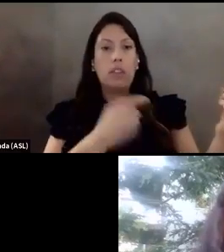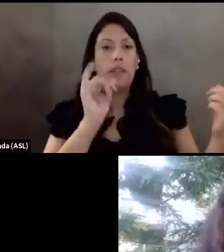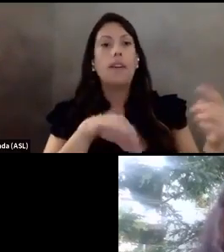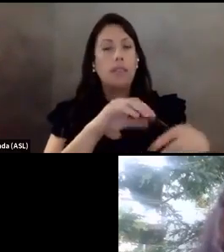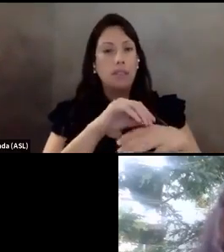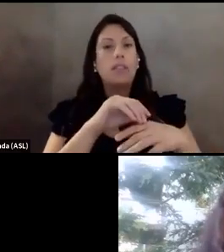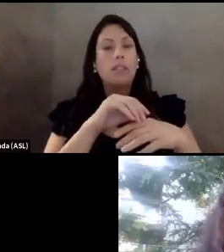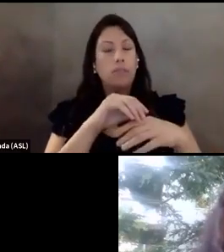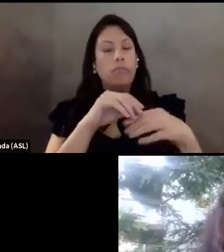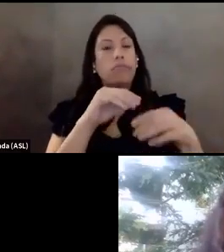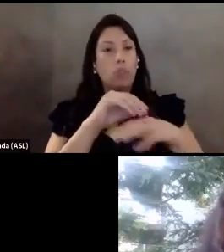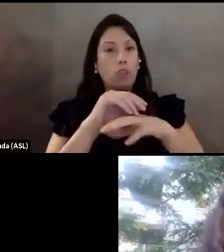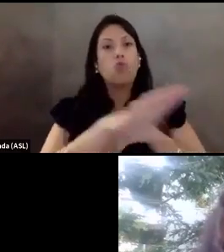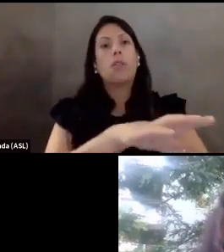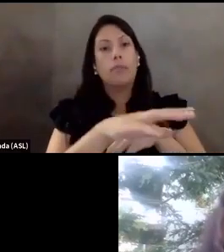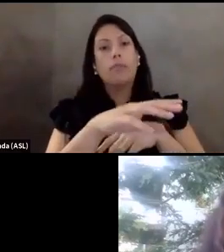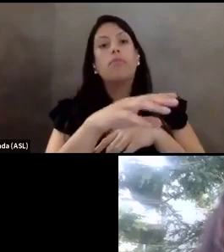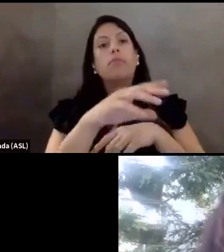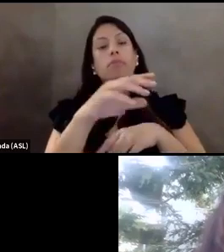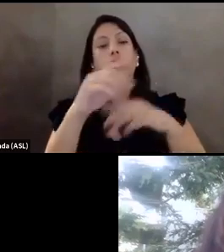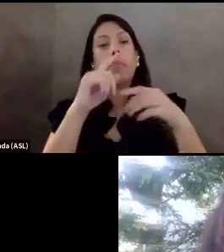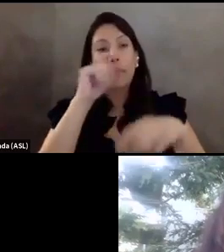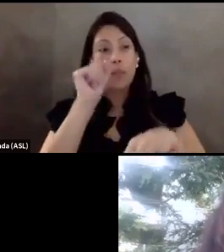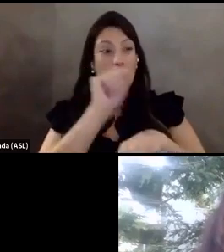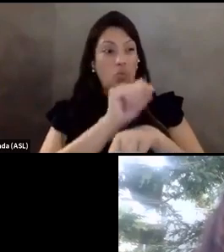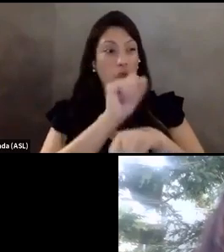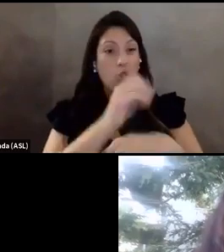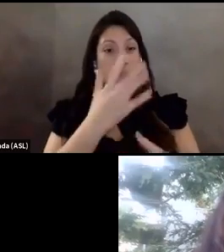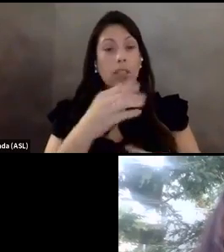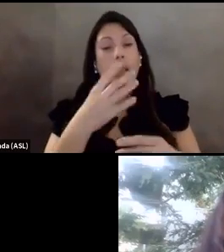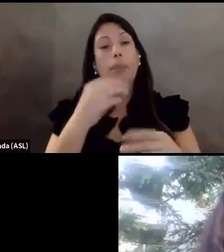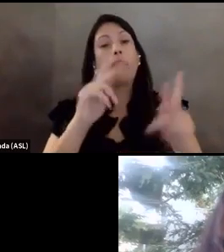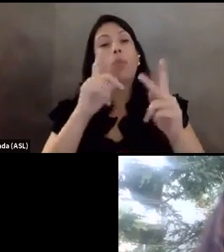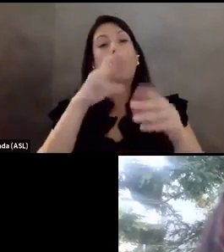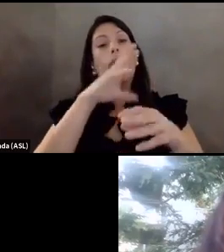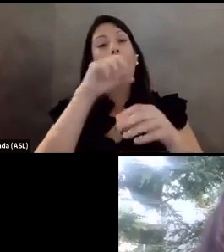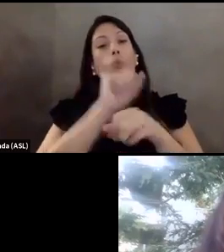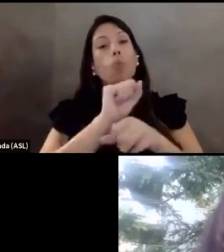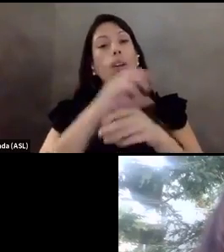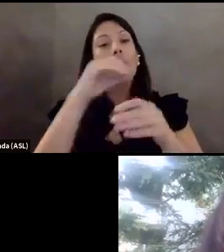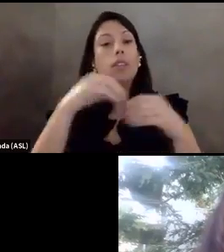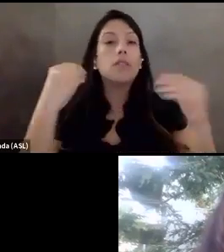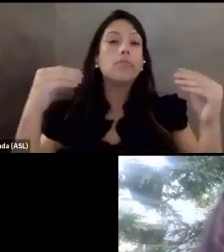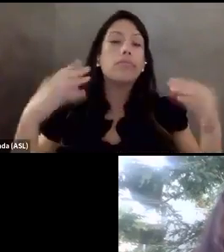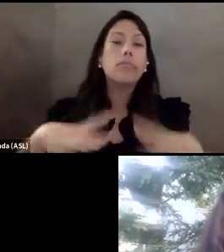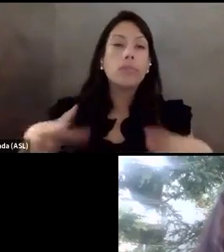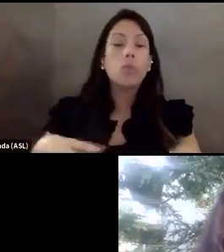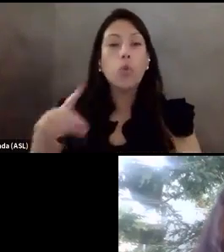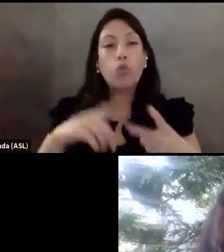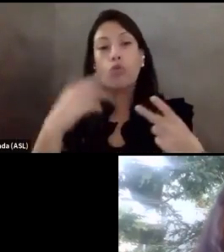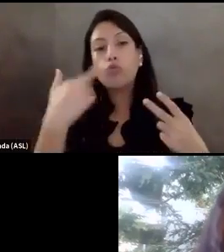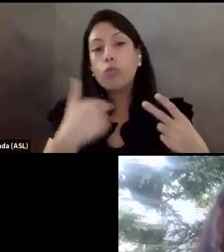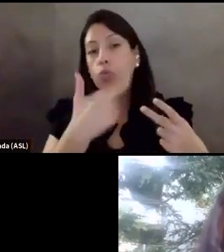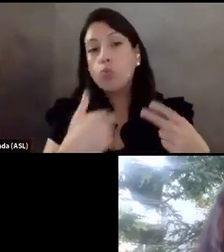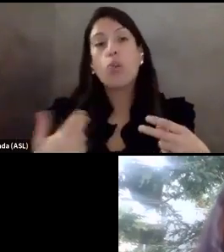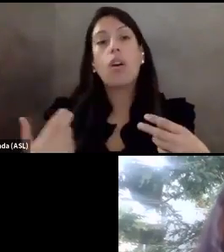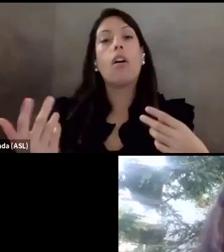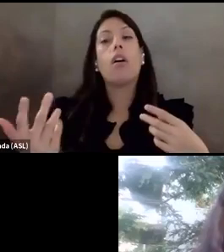It has to be workers in retail stores, restaurants. And it's Dr.